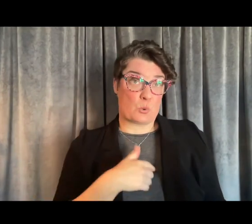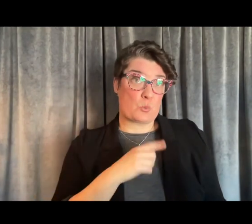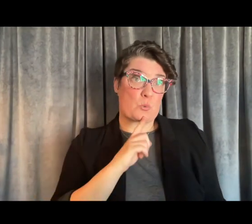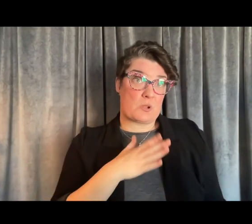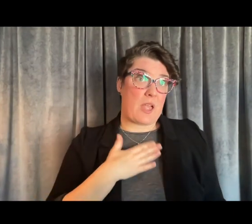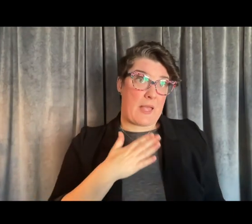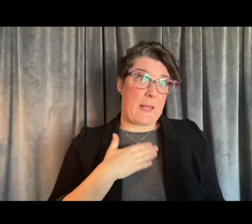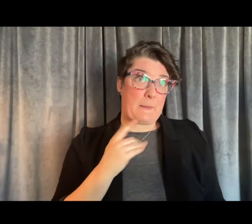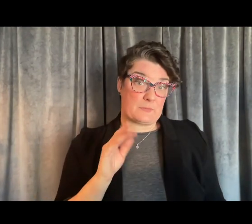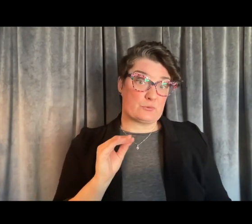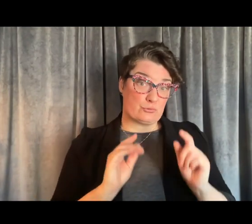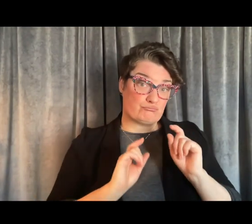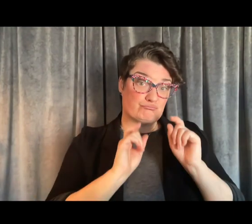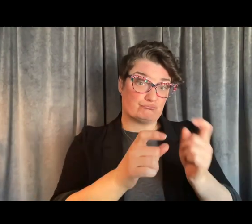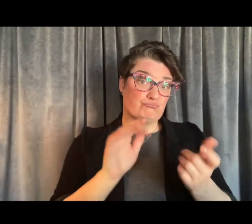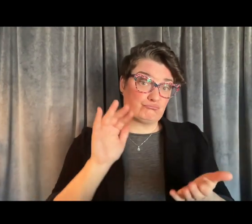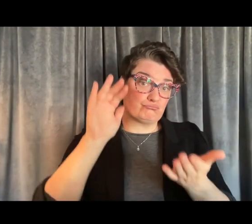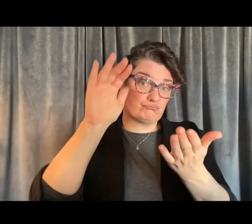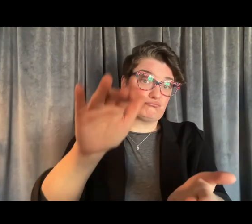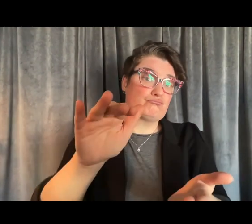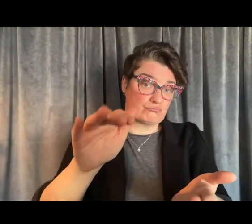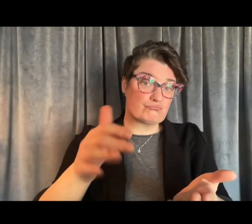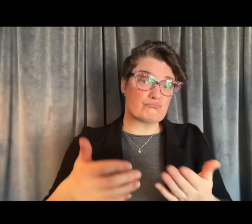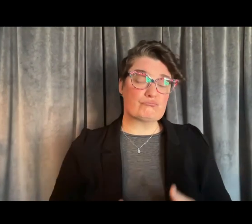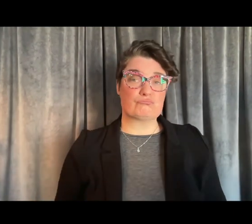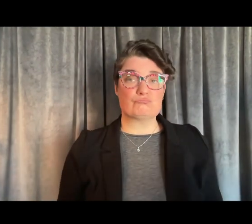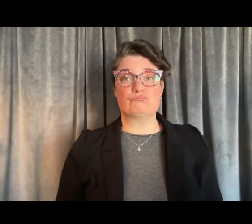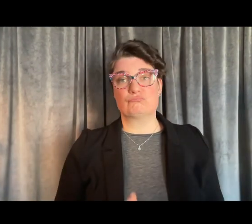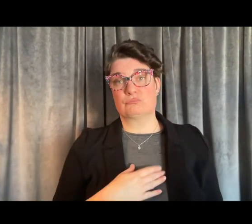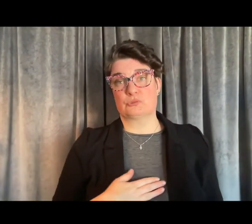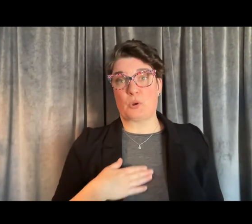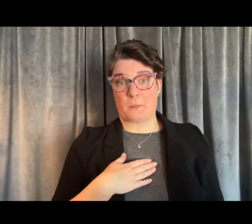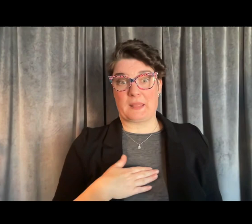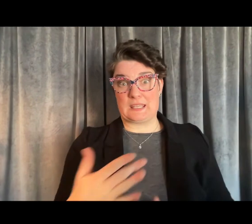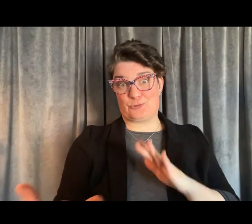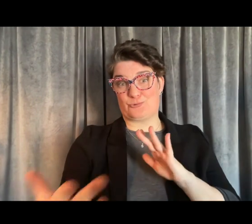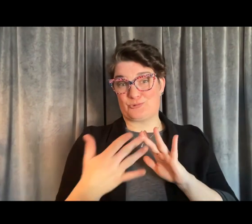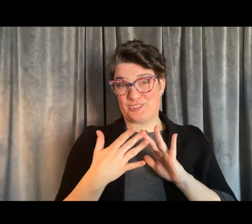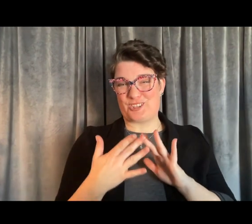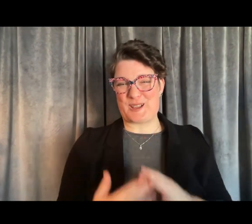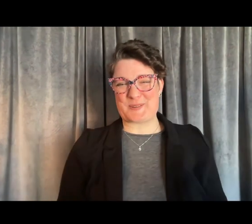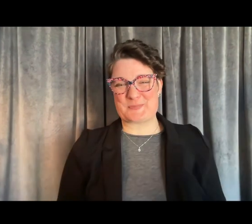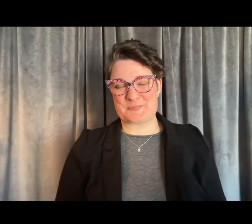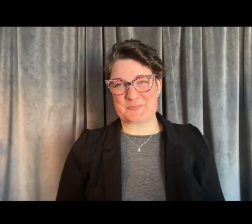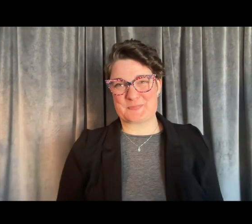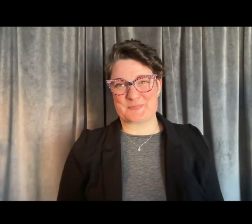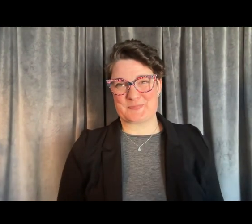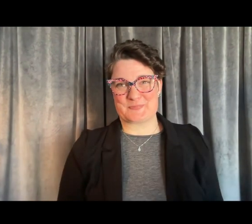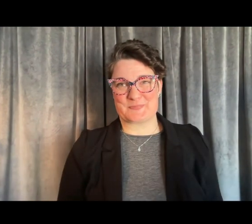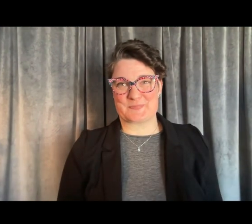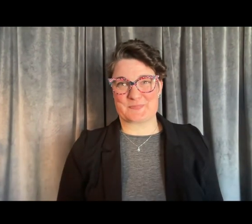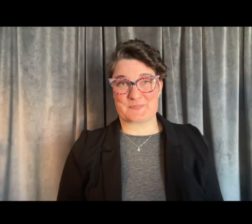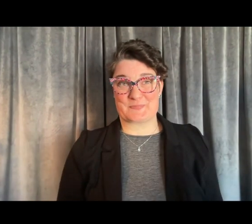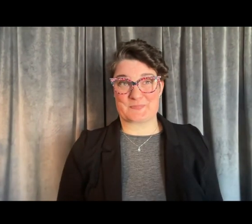like that, we would be really happy to make a donation of the planner. So please reach out to us about that.